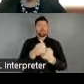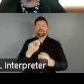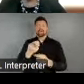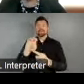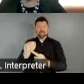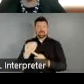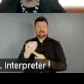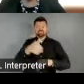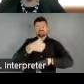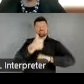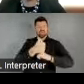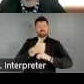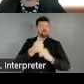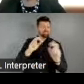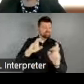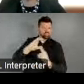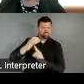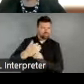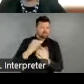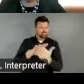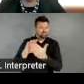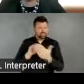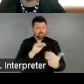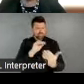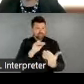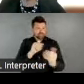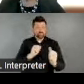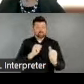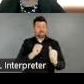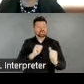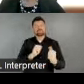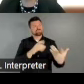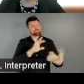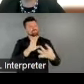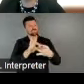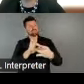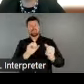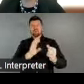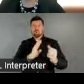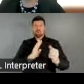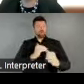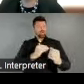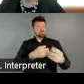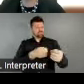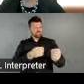at our agency and has gleaned lasting lessons from coordinating relief funds from the CARES Act and